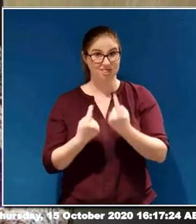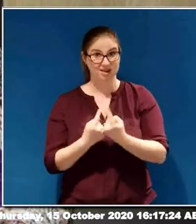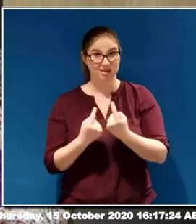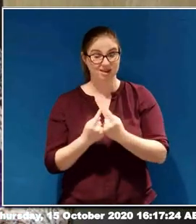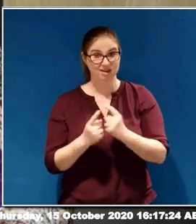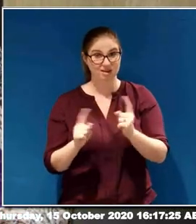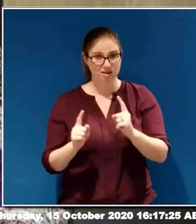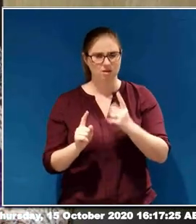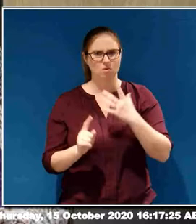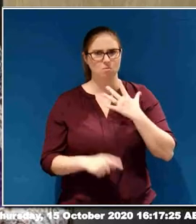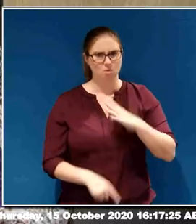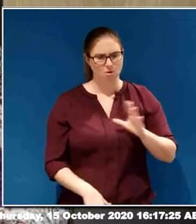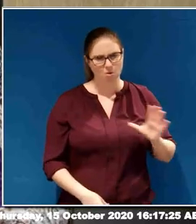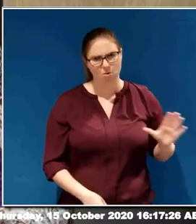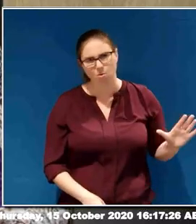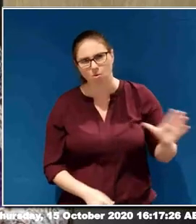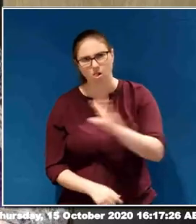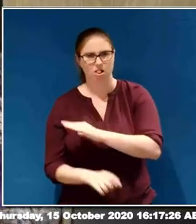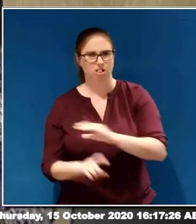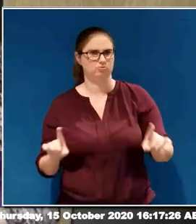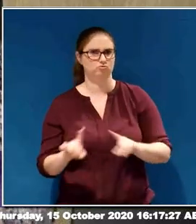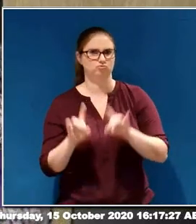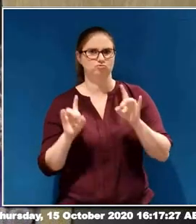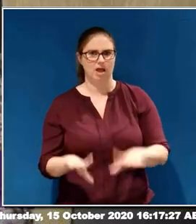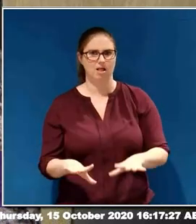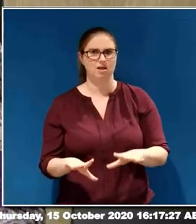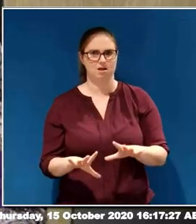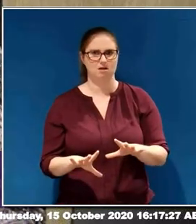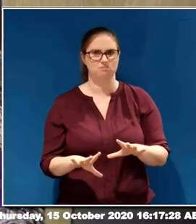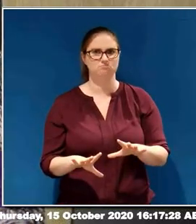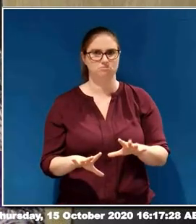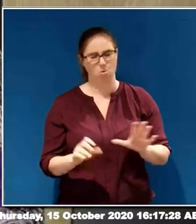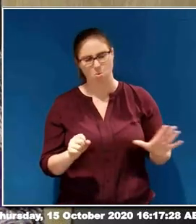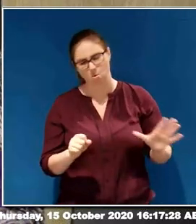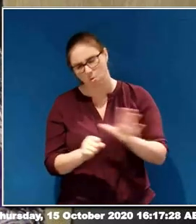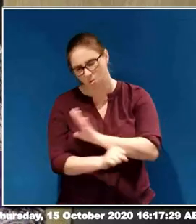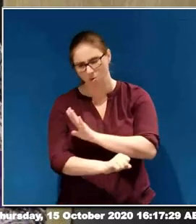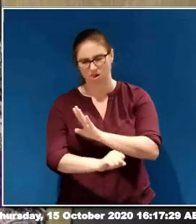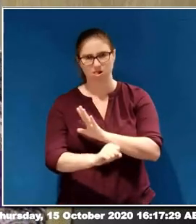every sector has that as a goal.